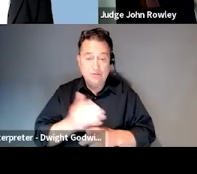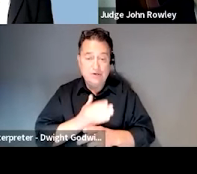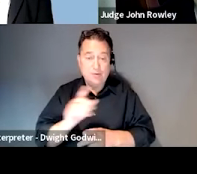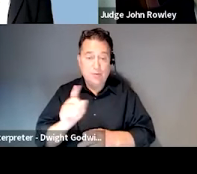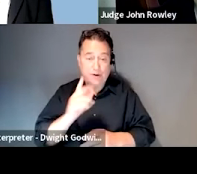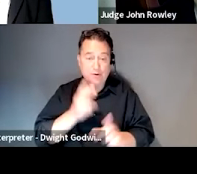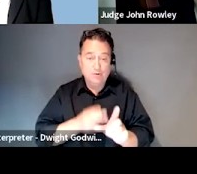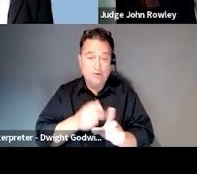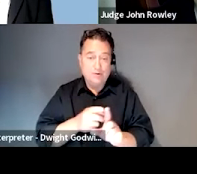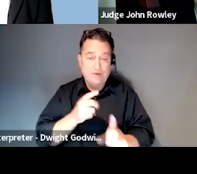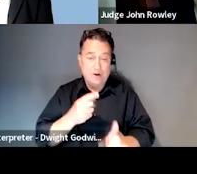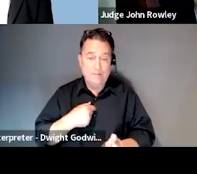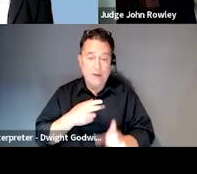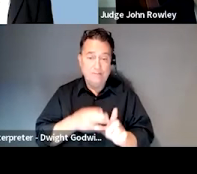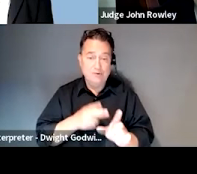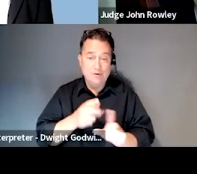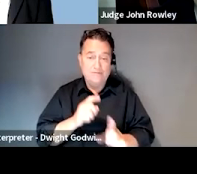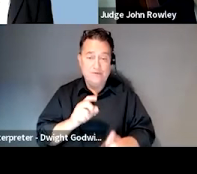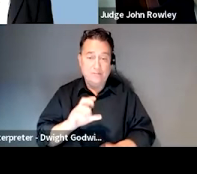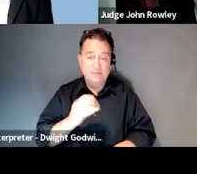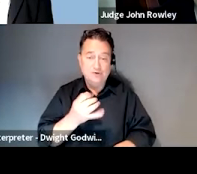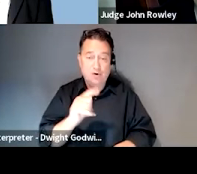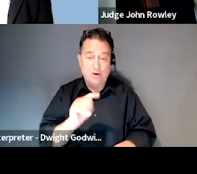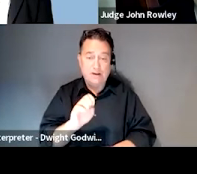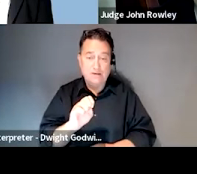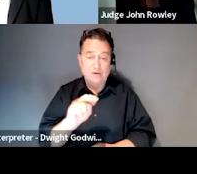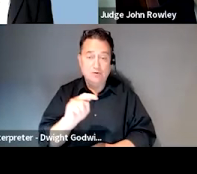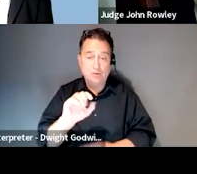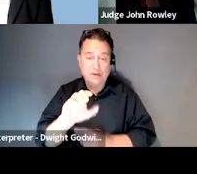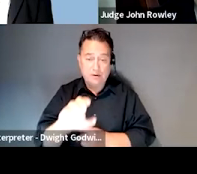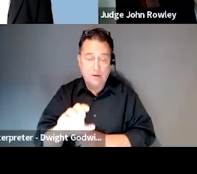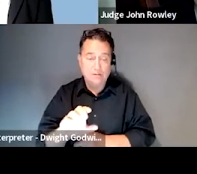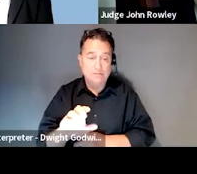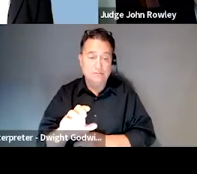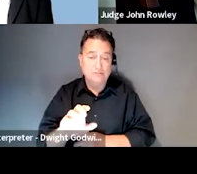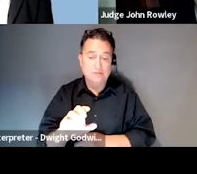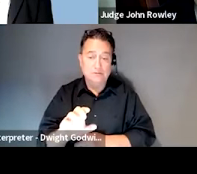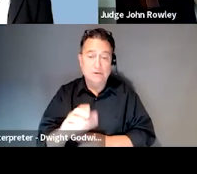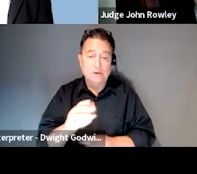I'm joining from Charlotte, North Carolina. Before we start our presentations,